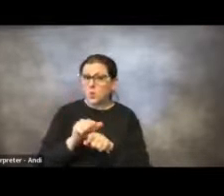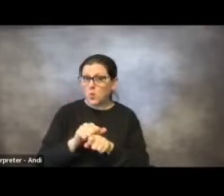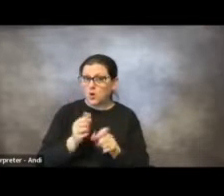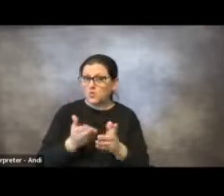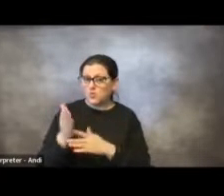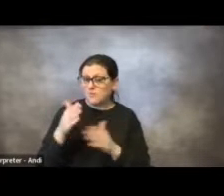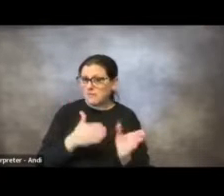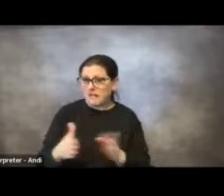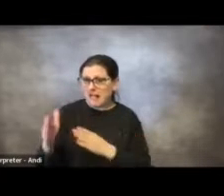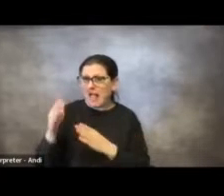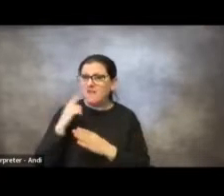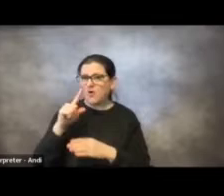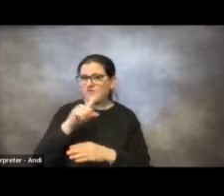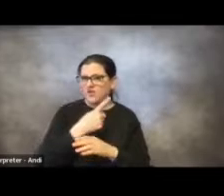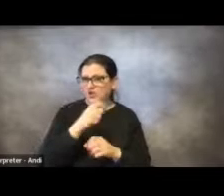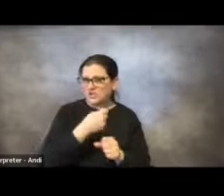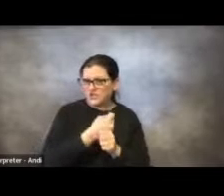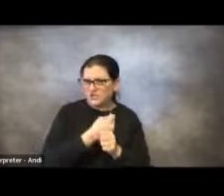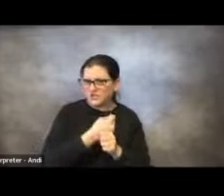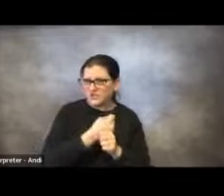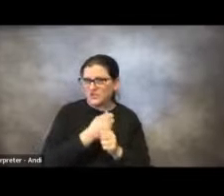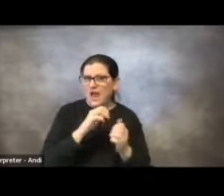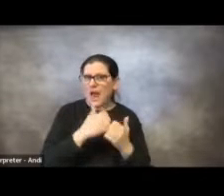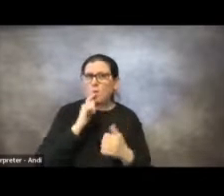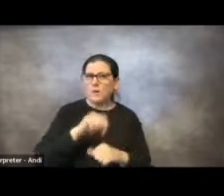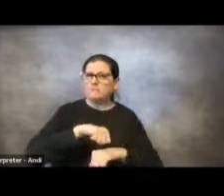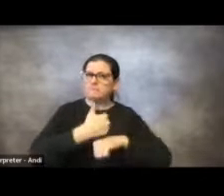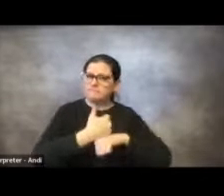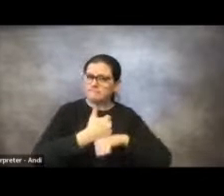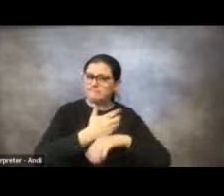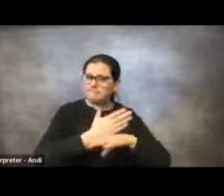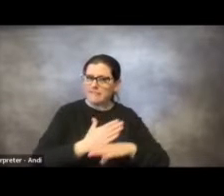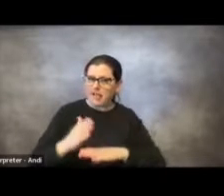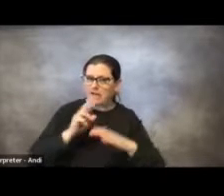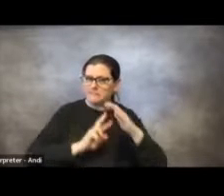for the first year of how we're going to implement and we kind of plan and that that plan gets